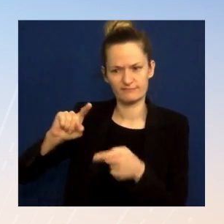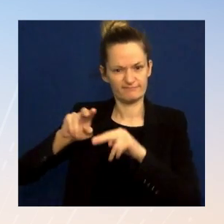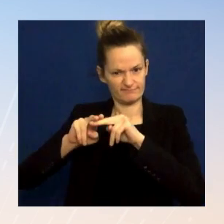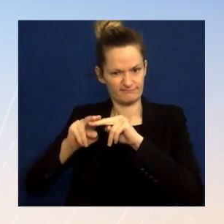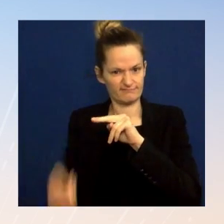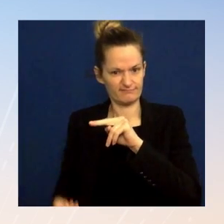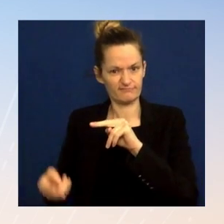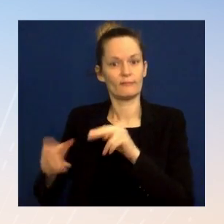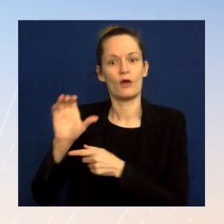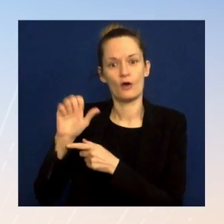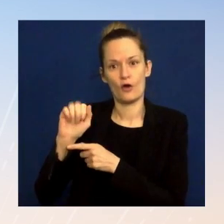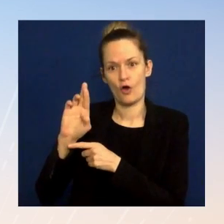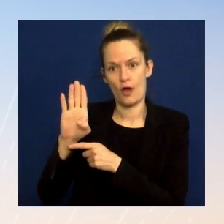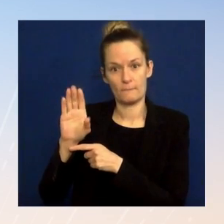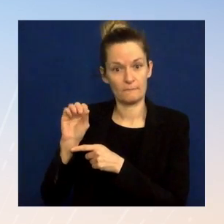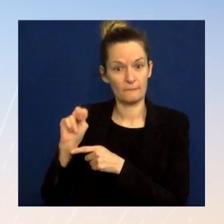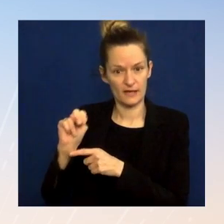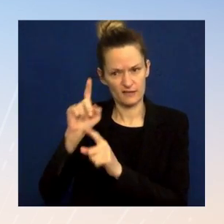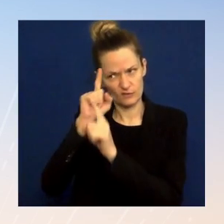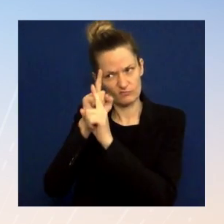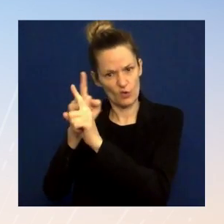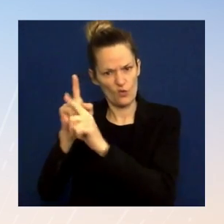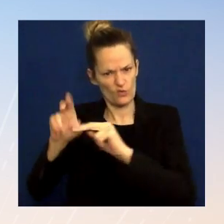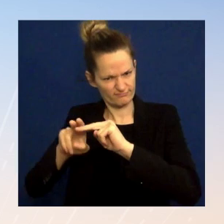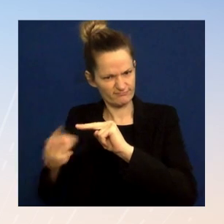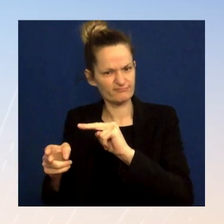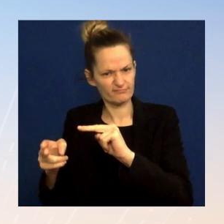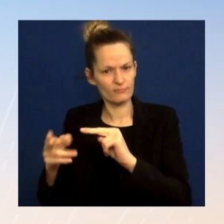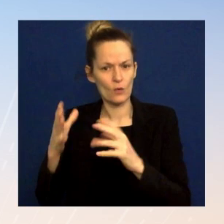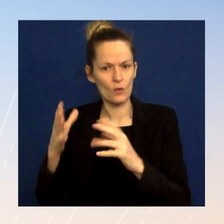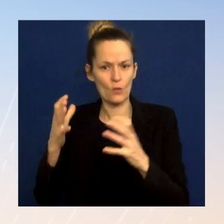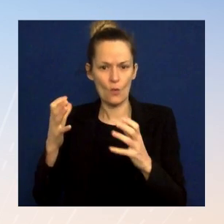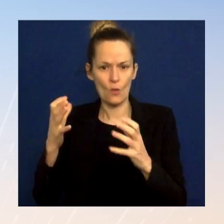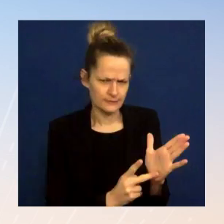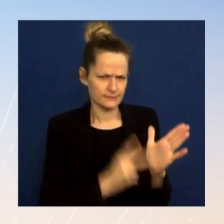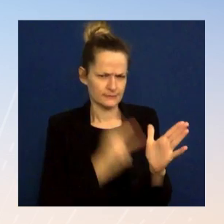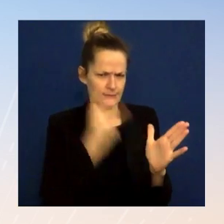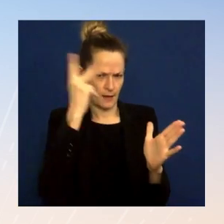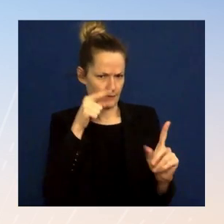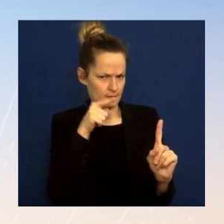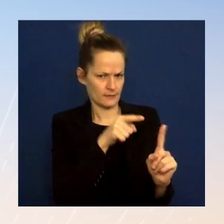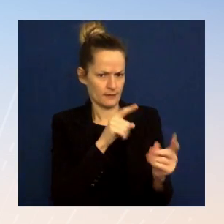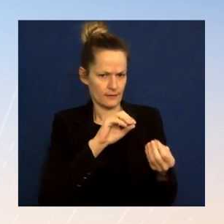consistent with the $100 billion Paris goal. And he intends to make good on these commitments.